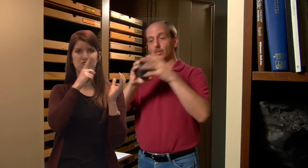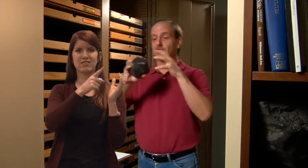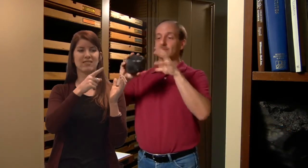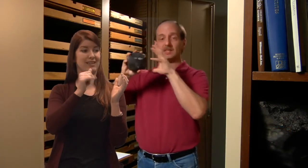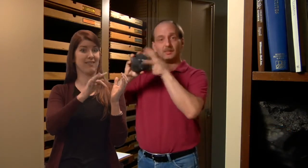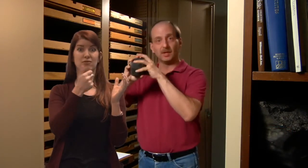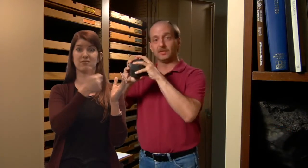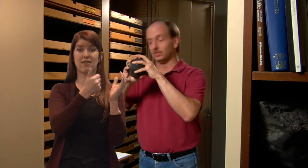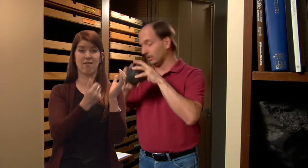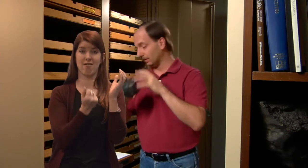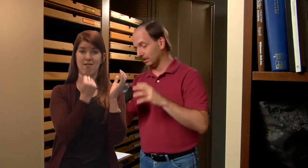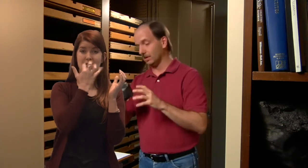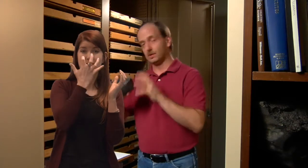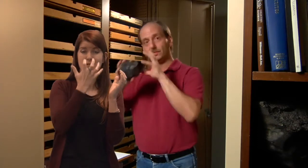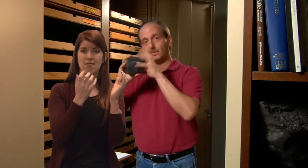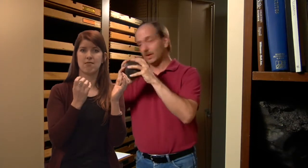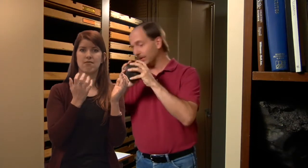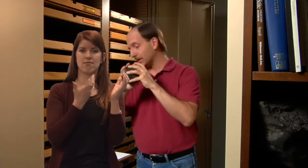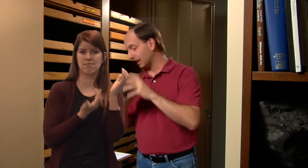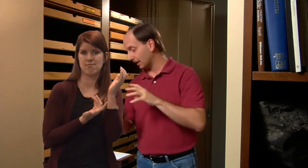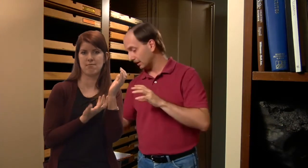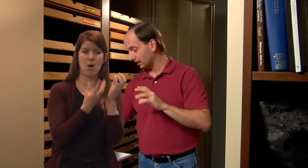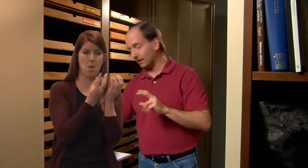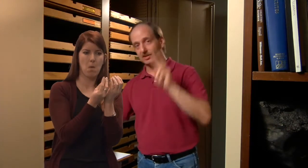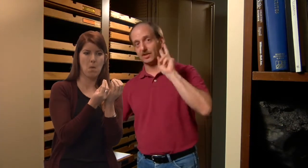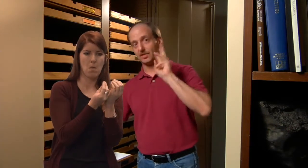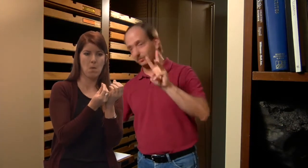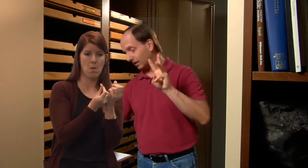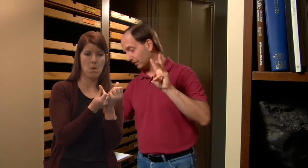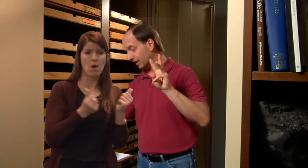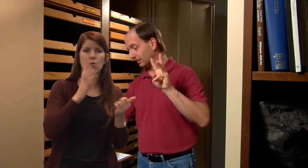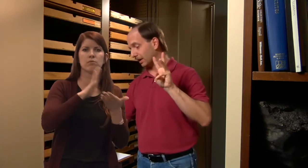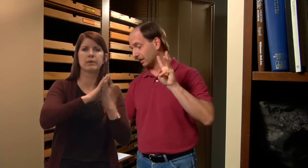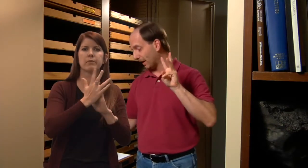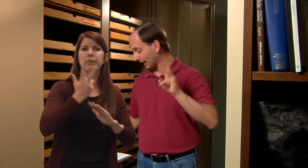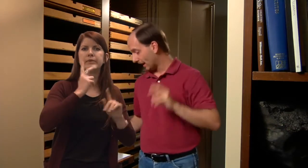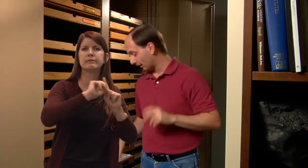when you begin to melt this one, so if you melt this guy you actually get three other meteorites back out.